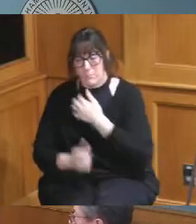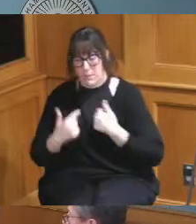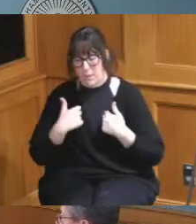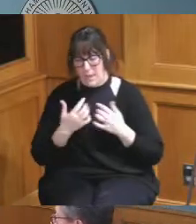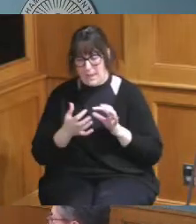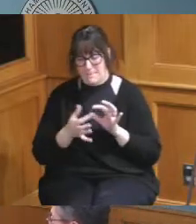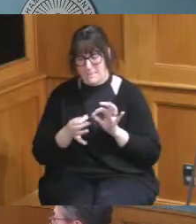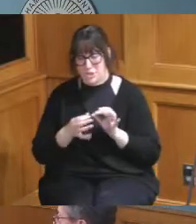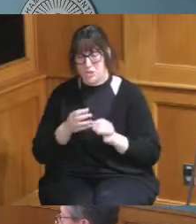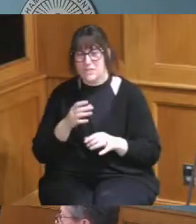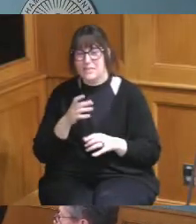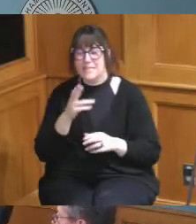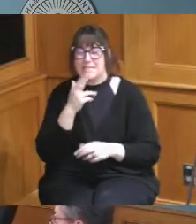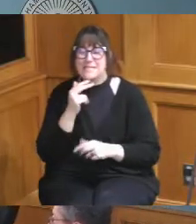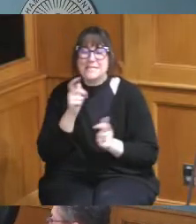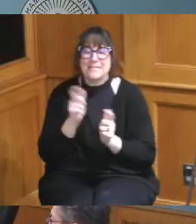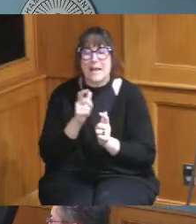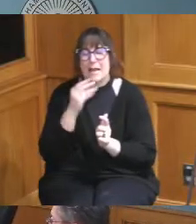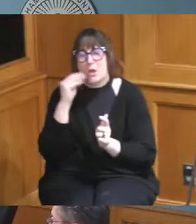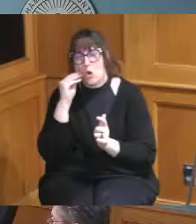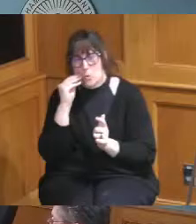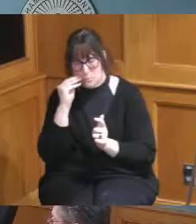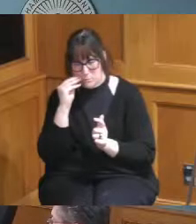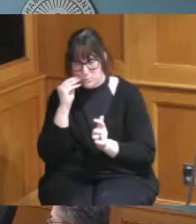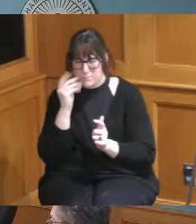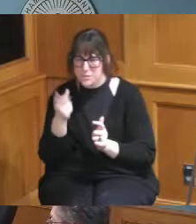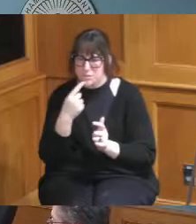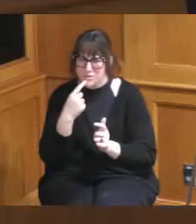I knew it would be brought up otherwise but the one thing you said about tiny homes is not only